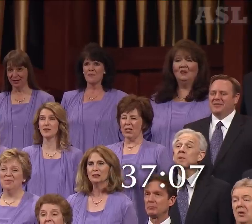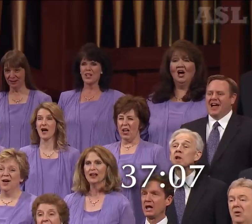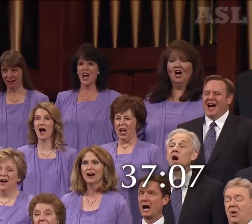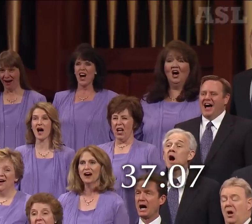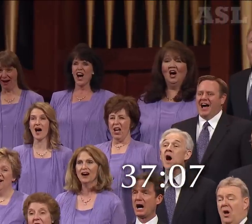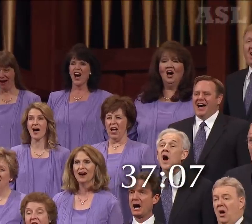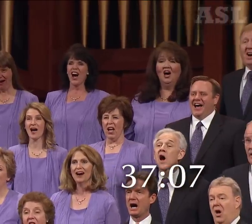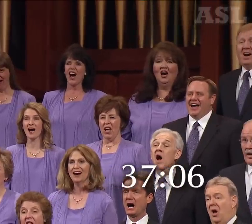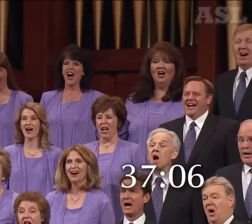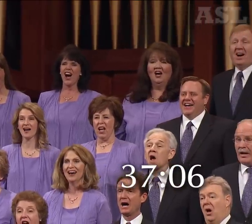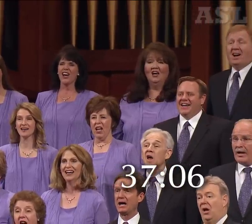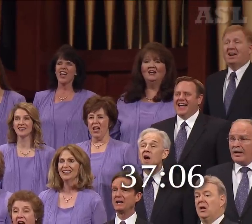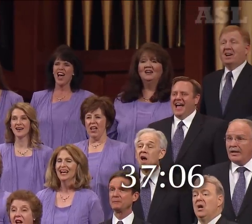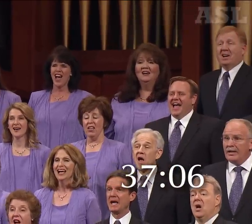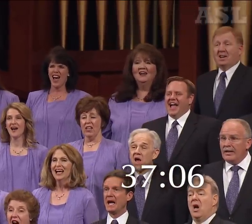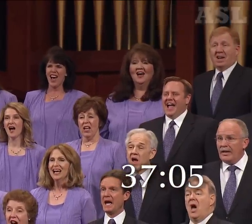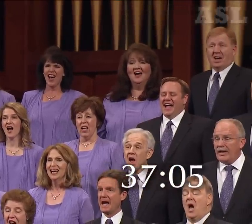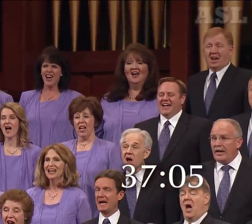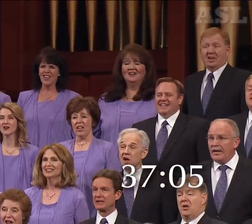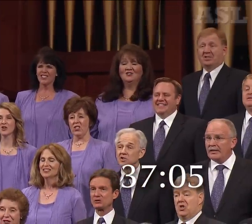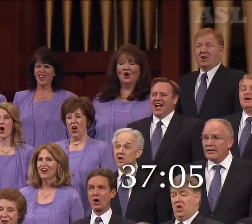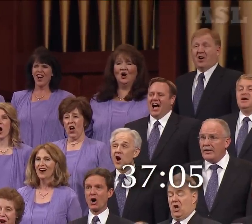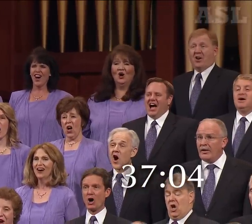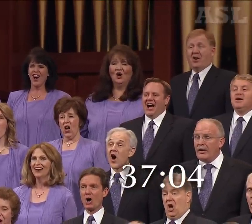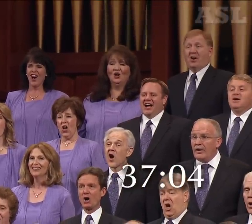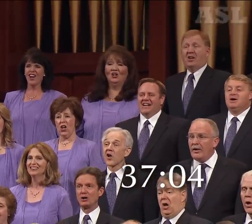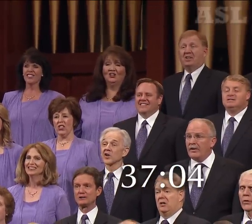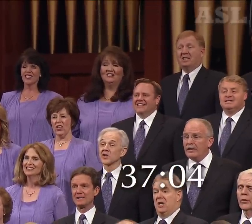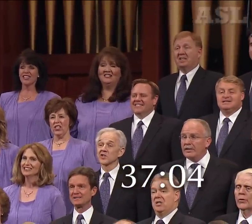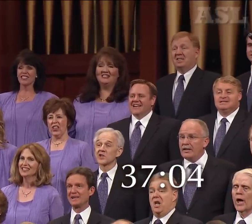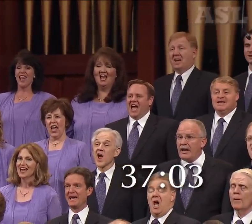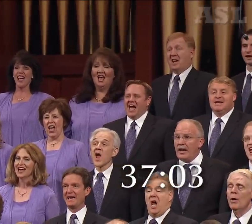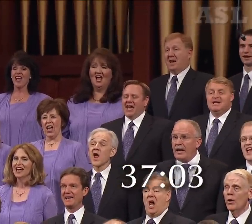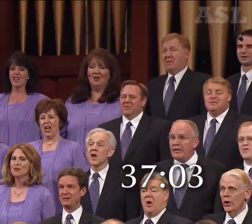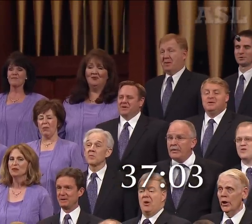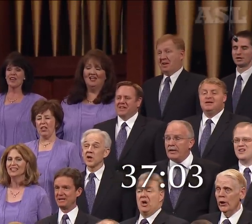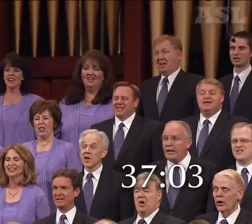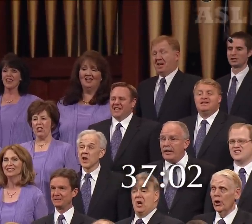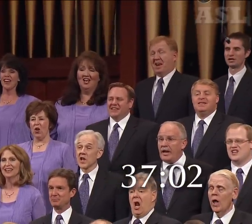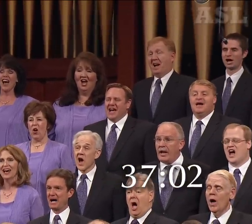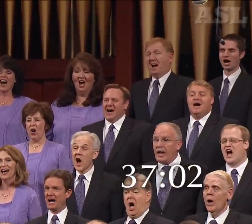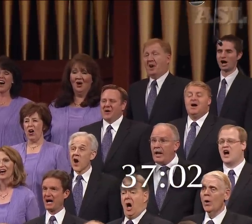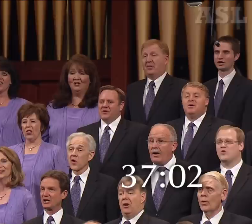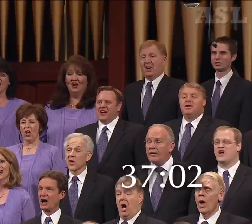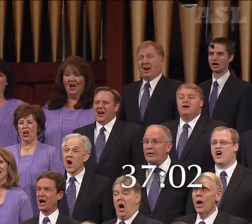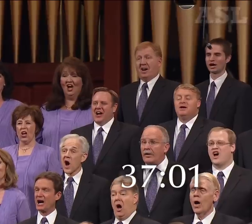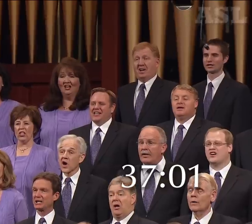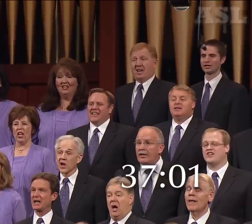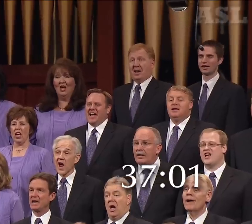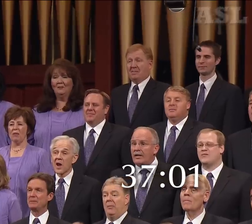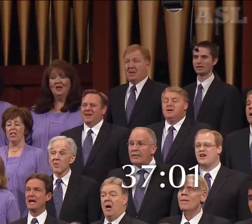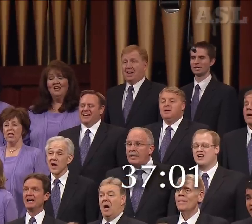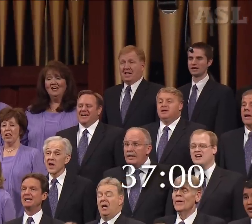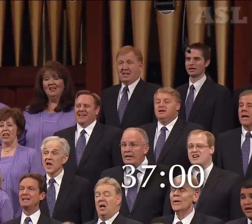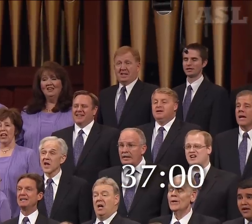THIS IS THE ENGLISH CLOSED CAPTION CHANNEL OF THE CHURCH OF JESUS CHRIST OF LATTER-DAY SAINTS.